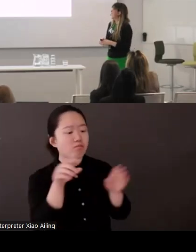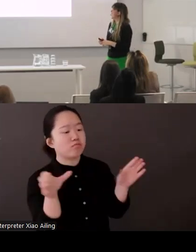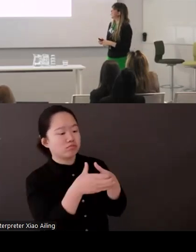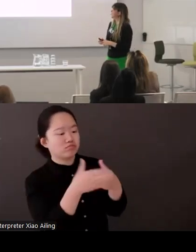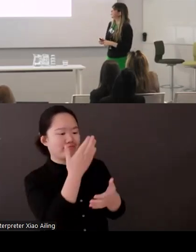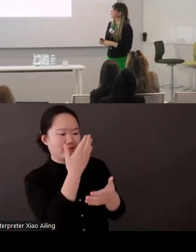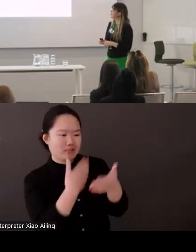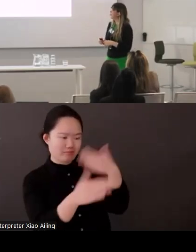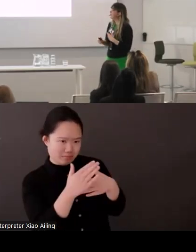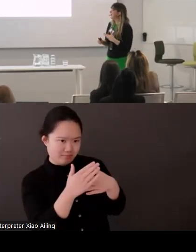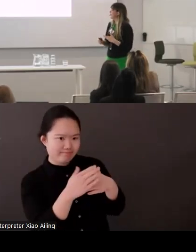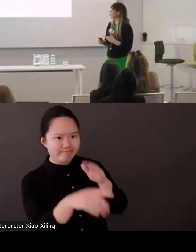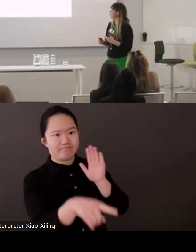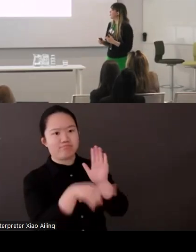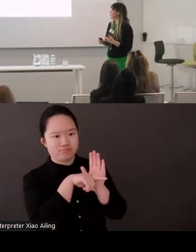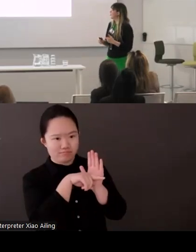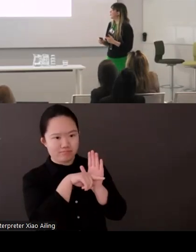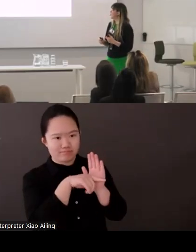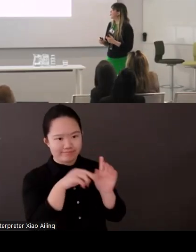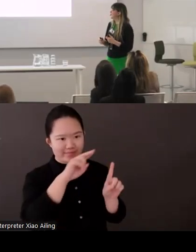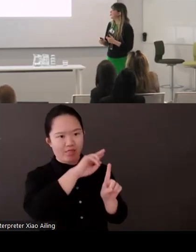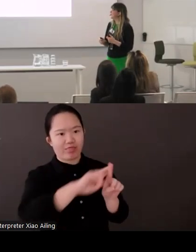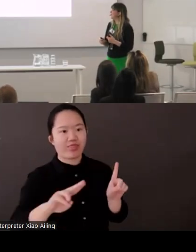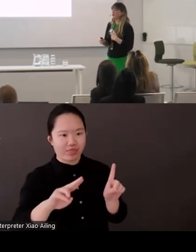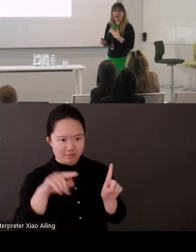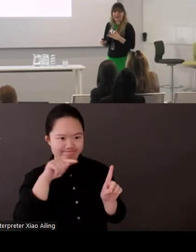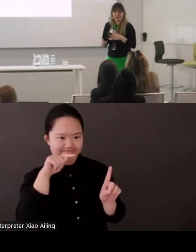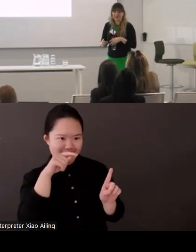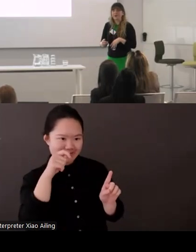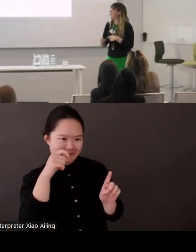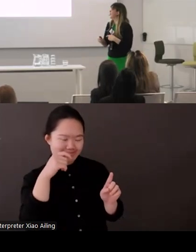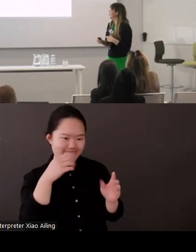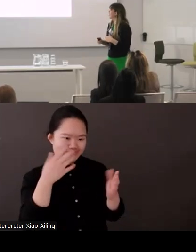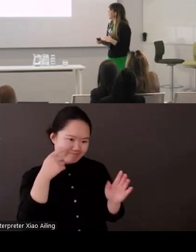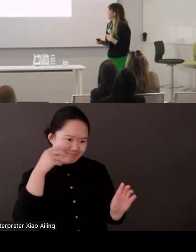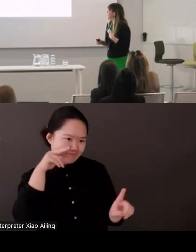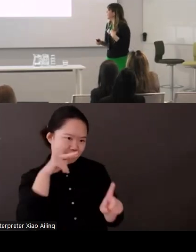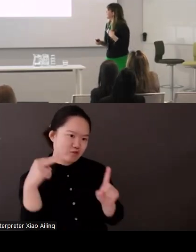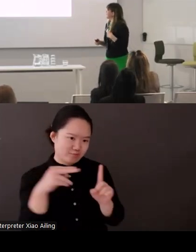And, people kept writing also about